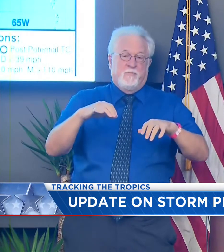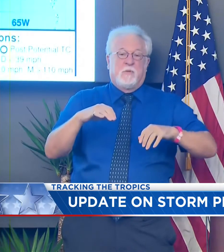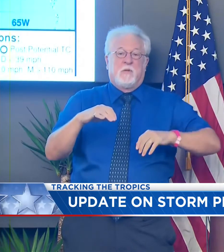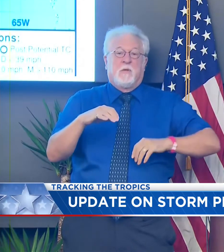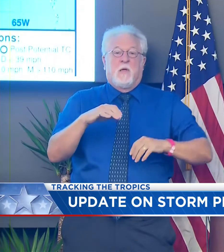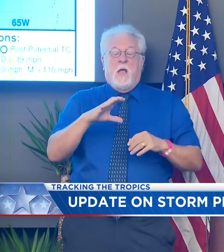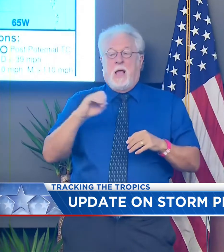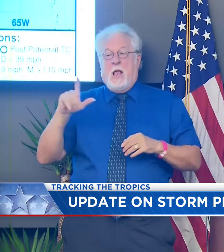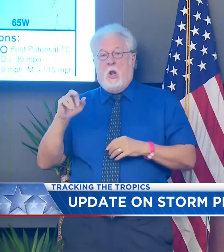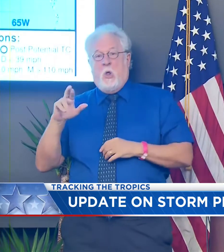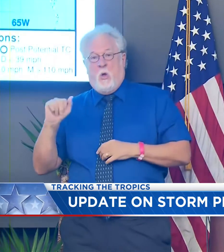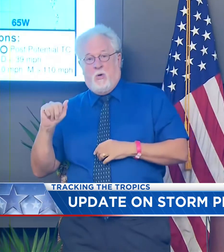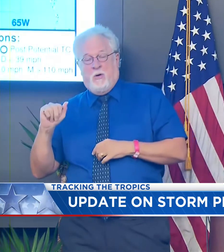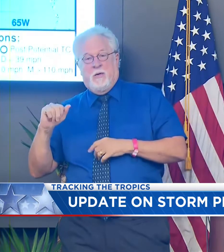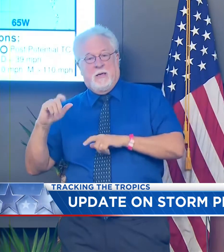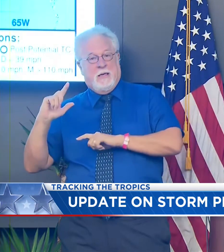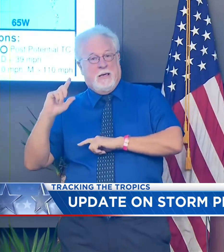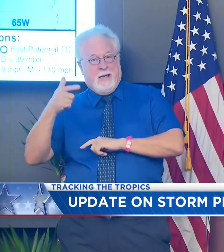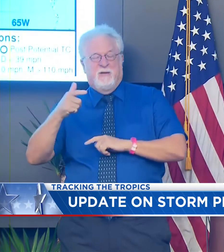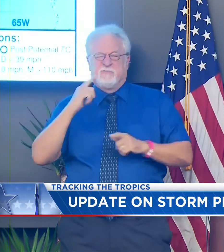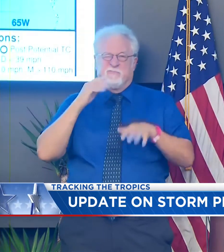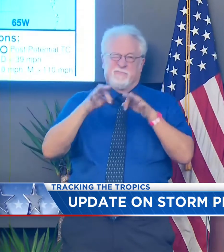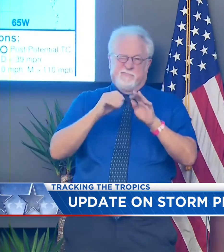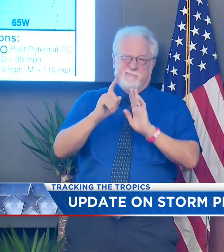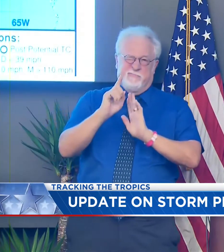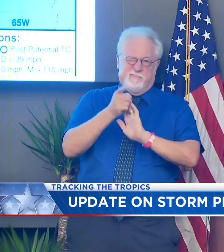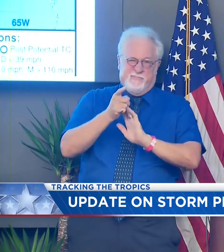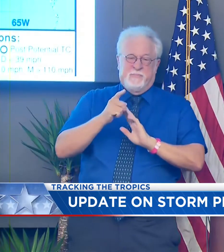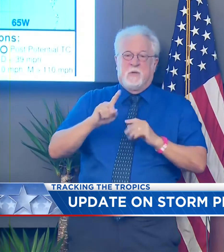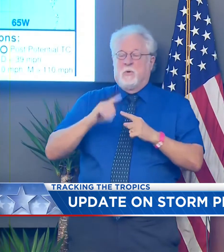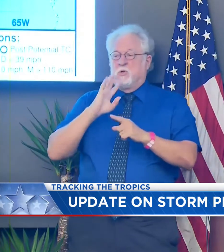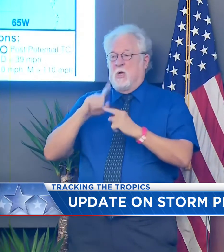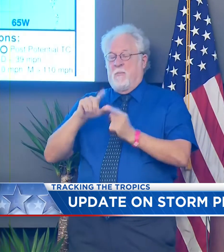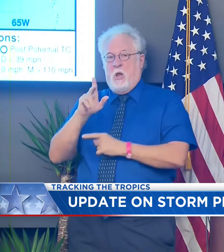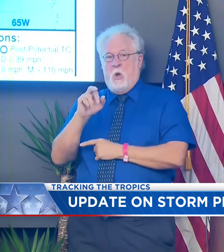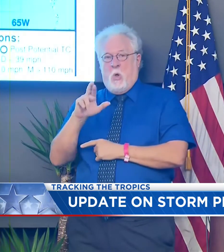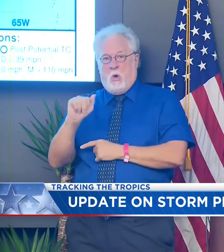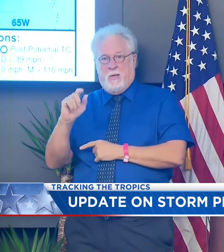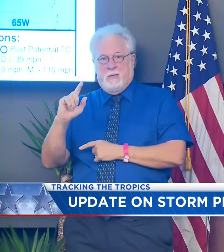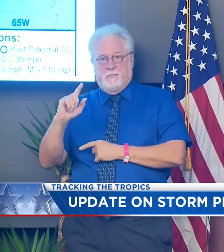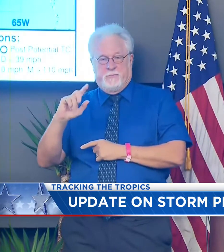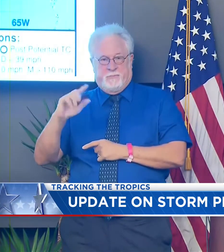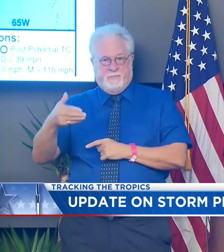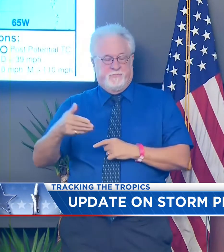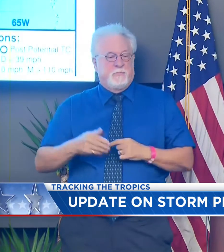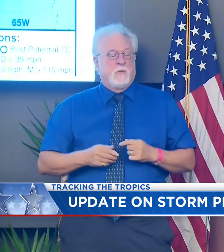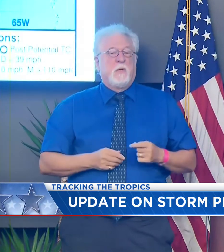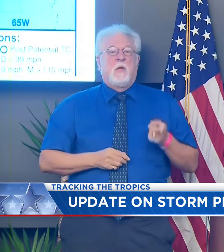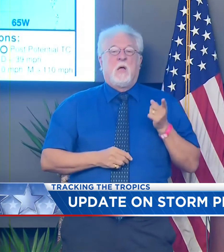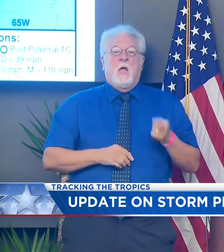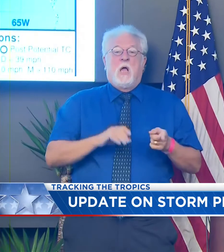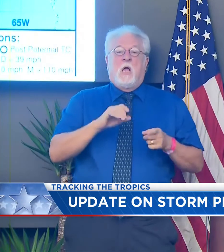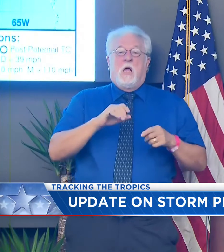COASTAL LOUISIANA, WHICH WILL ENHANCE THE COASTAL FLOODING BEYOND MARCO'S REACH AND INTO LAURA'S REACH LATER ON IN THE